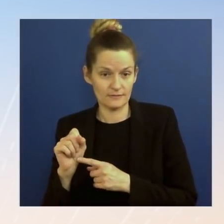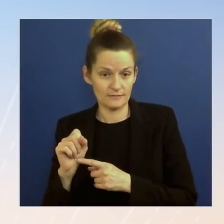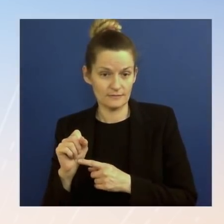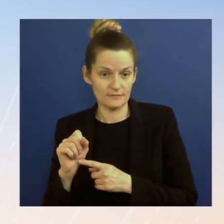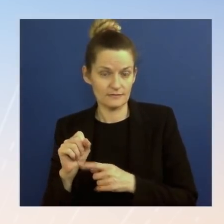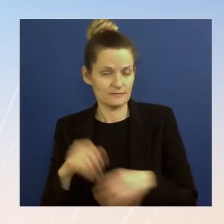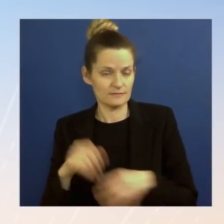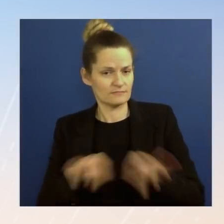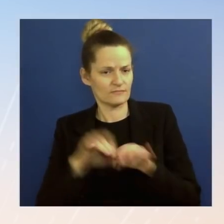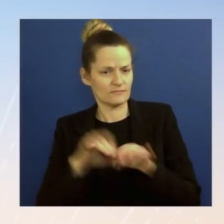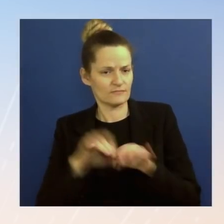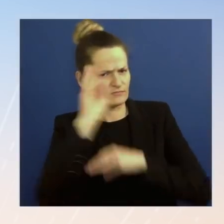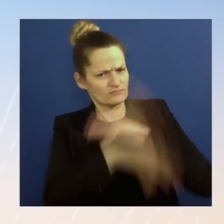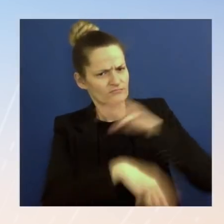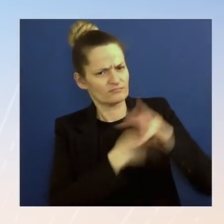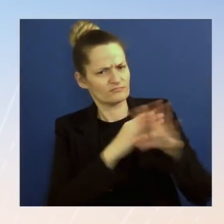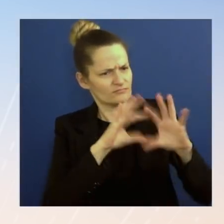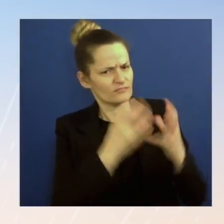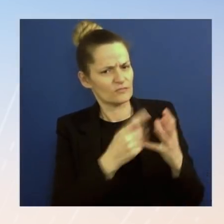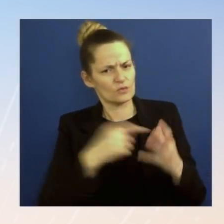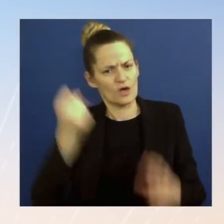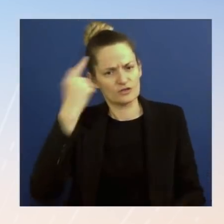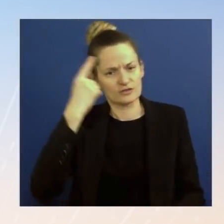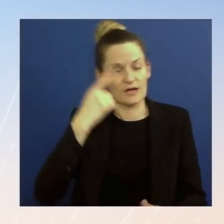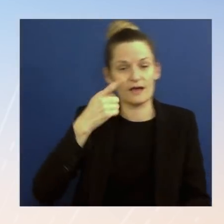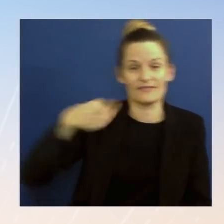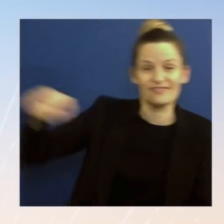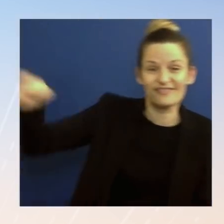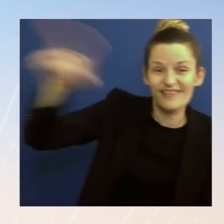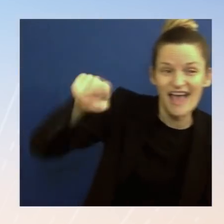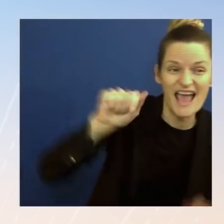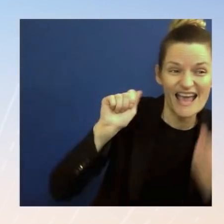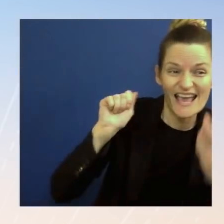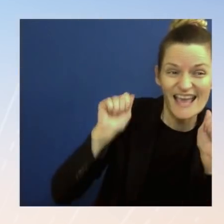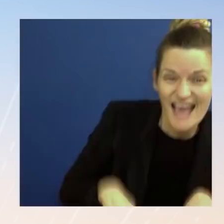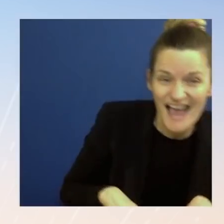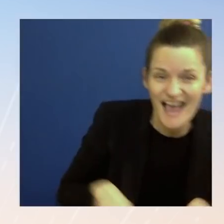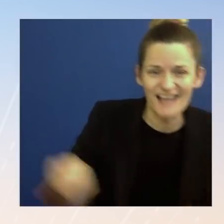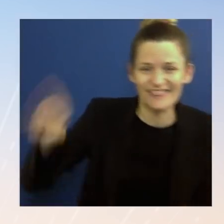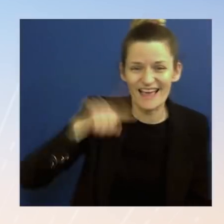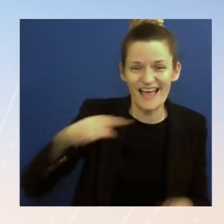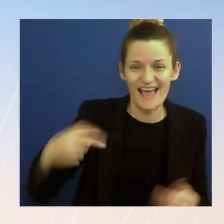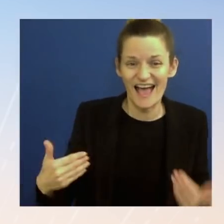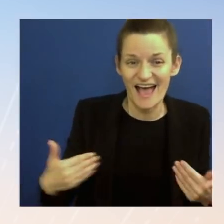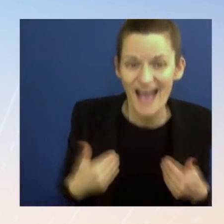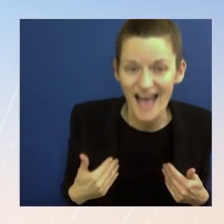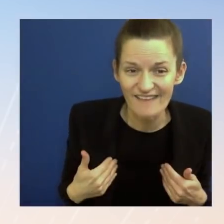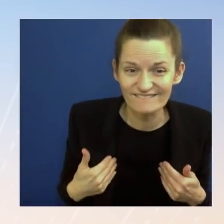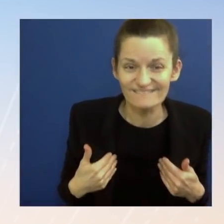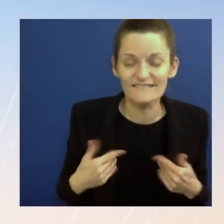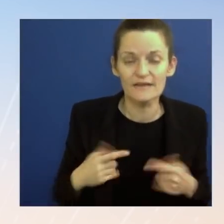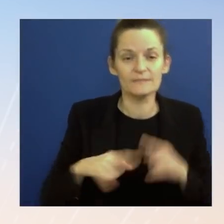And at the same time, they were accusing, inaccurately -- they were spreading false information about the U.S.